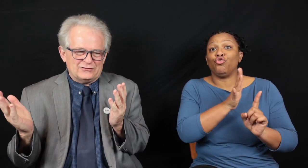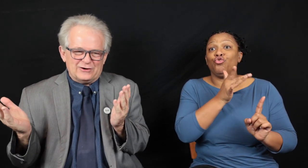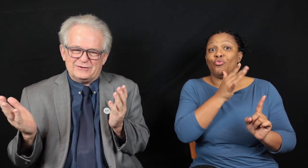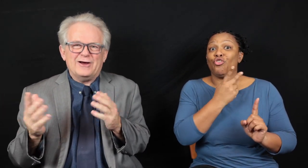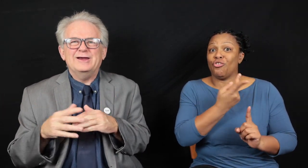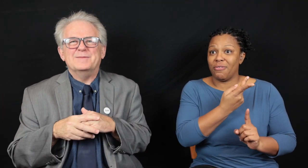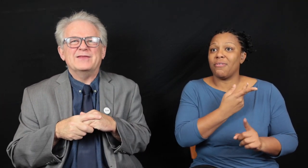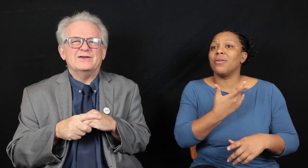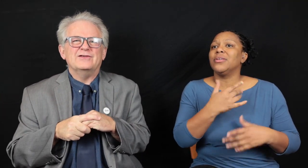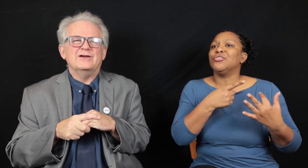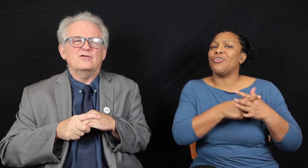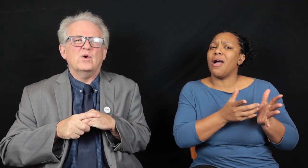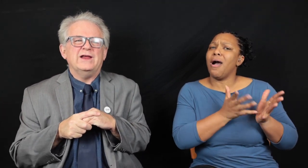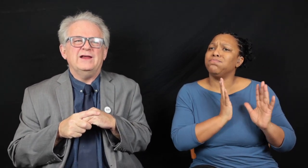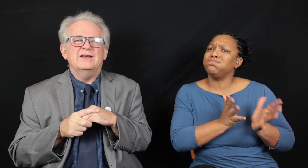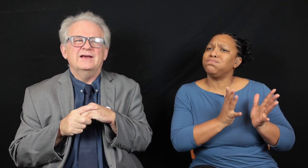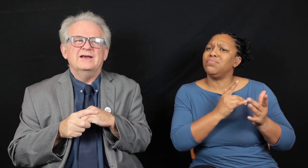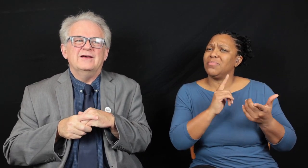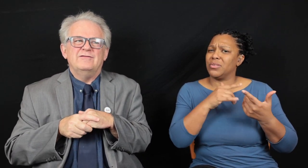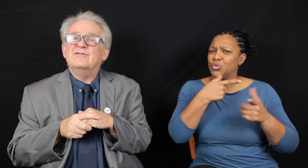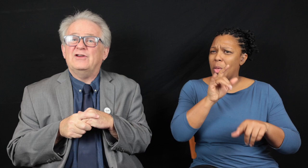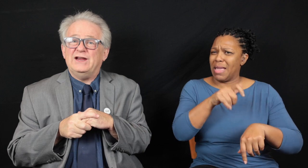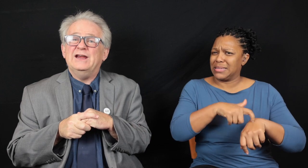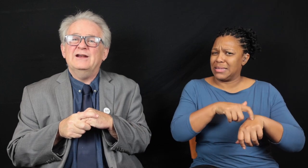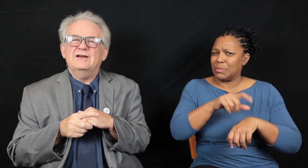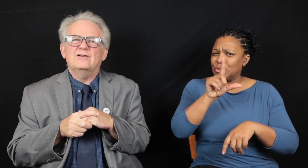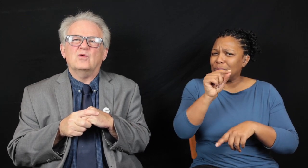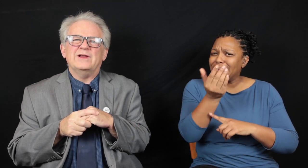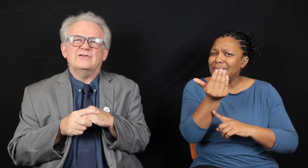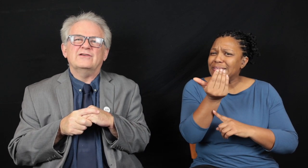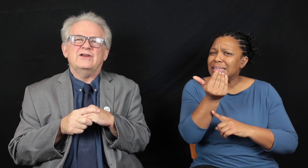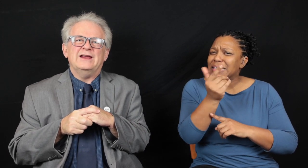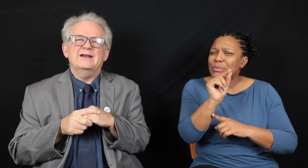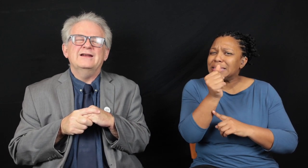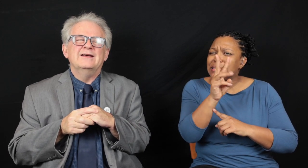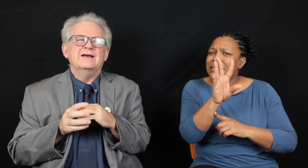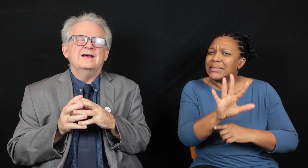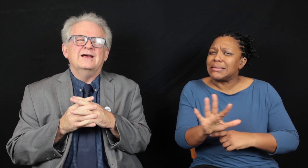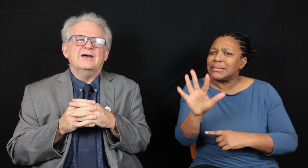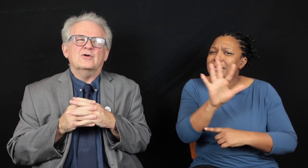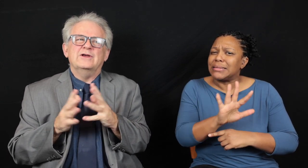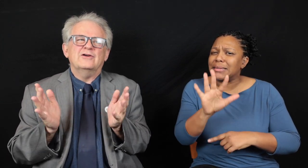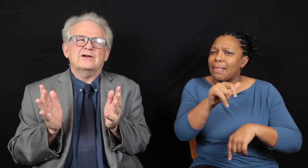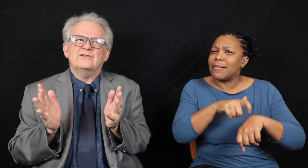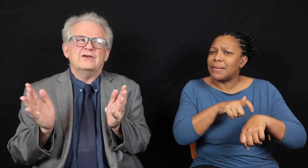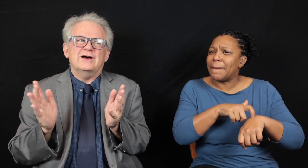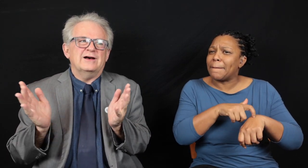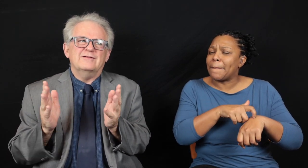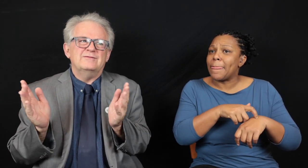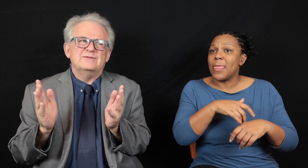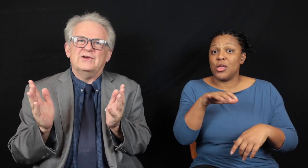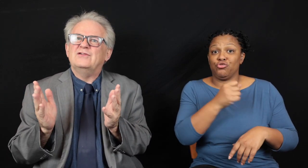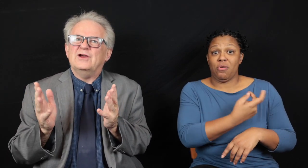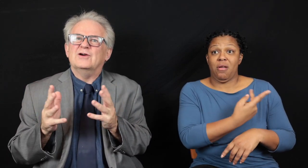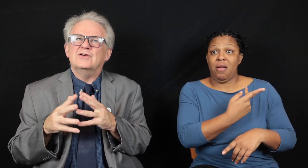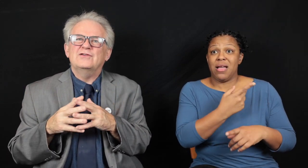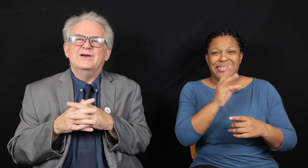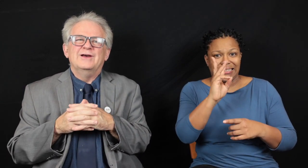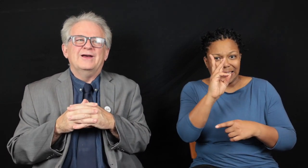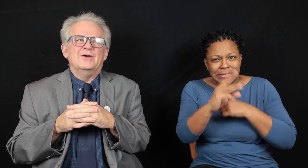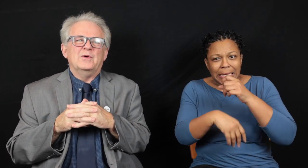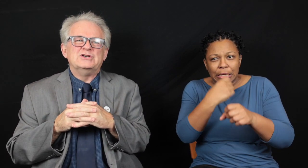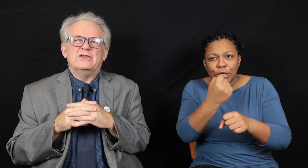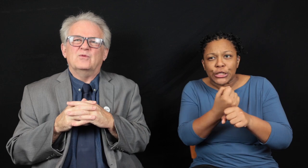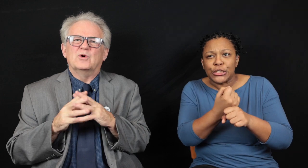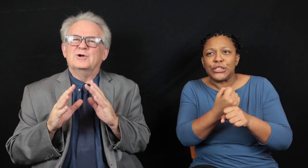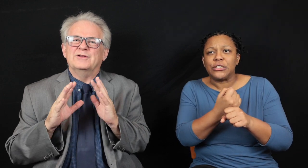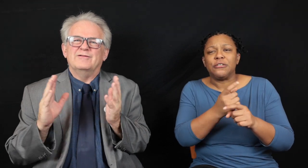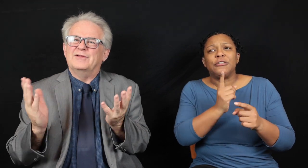started talking about this in 2015/2016. It only took us six years, which in the world of